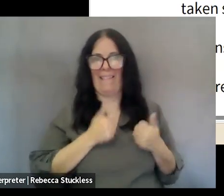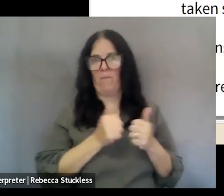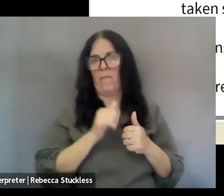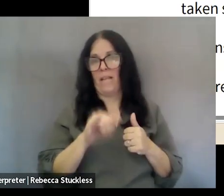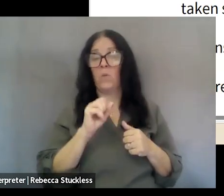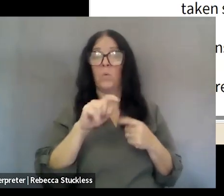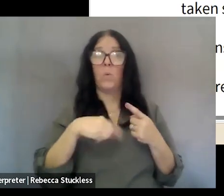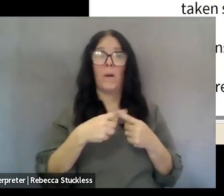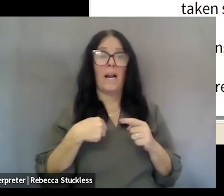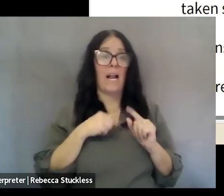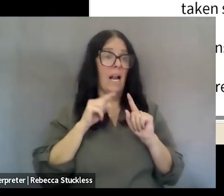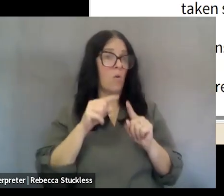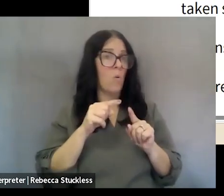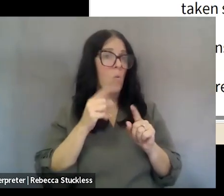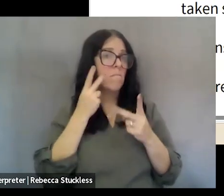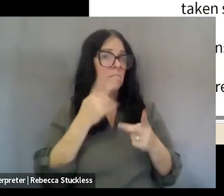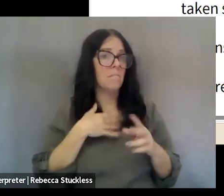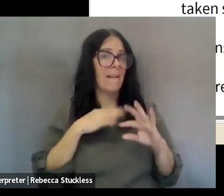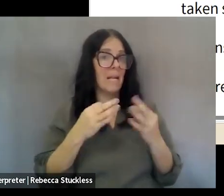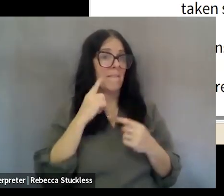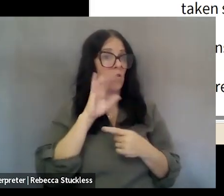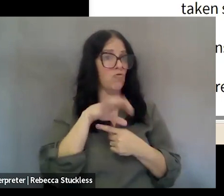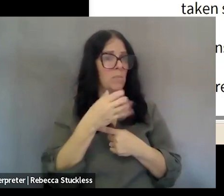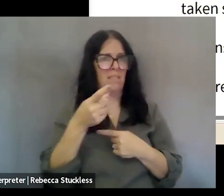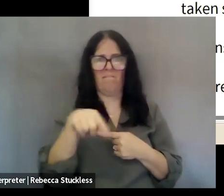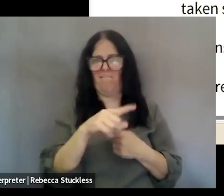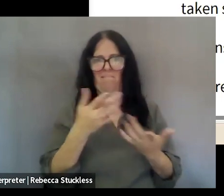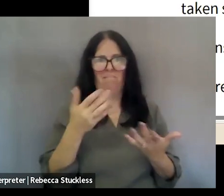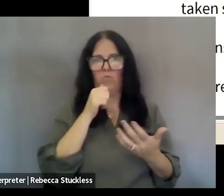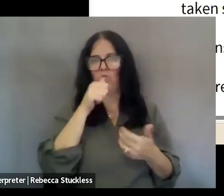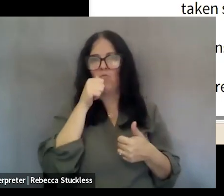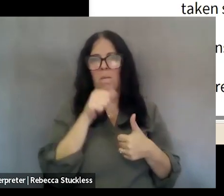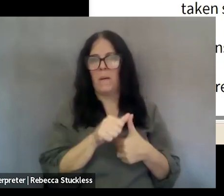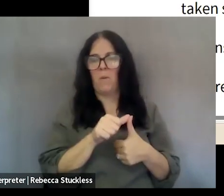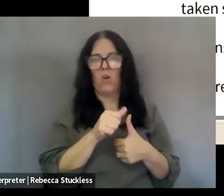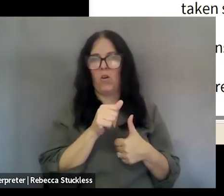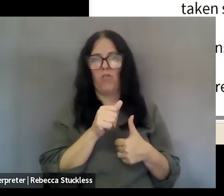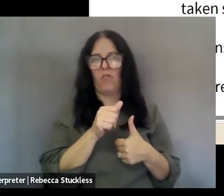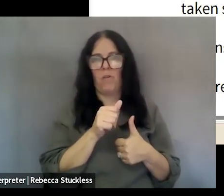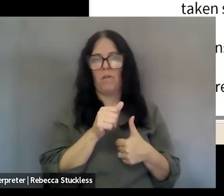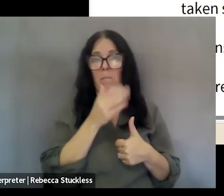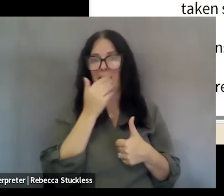see my family for Christmas, they don't necessarily remember because I'm not in a wheelchair, I'm not